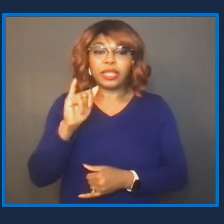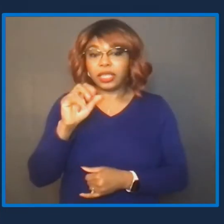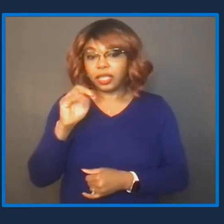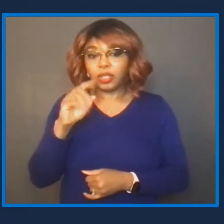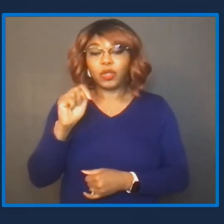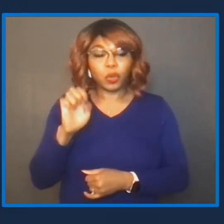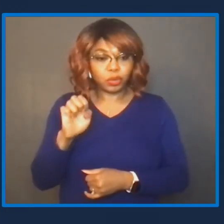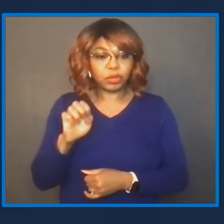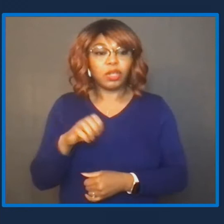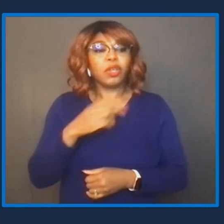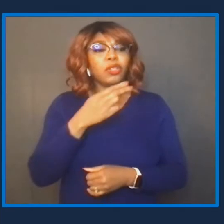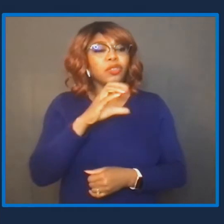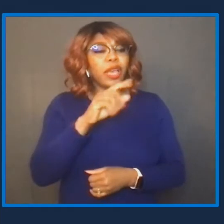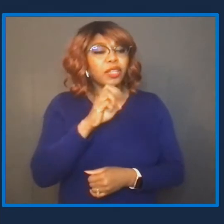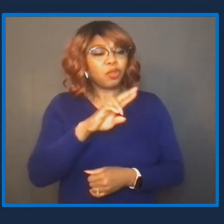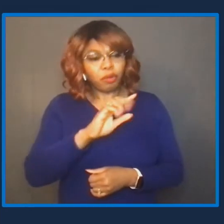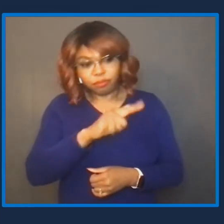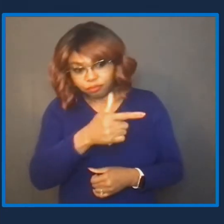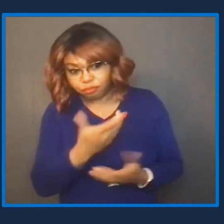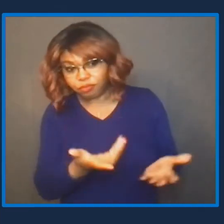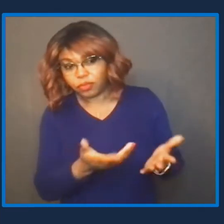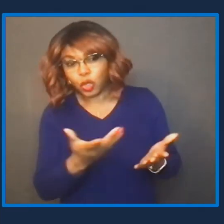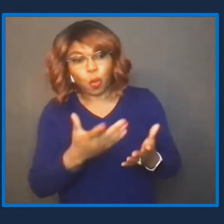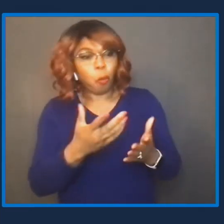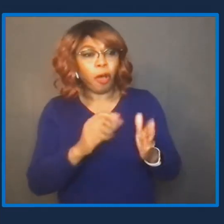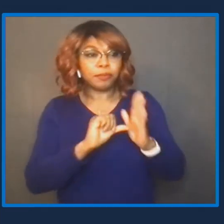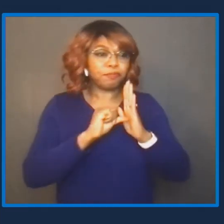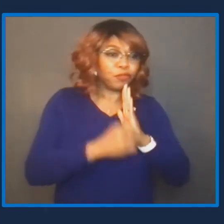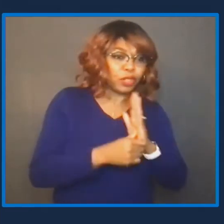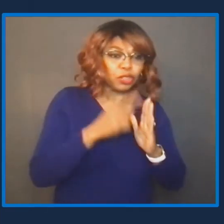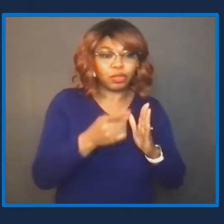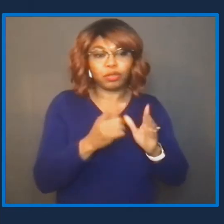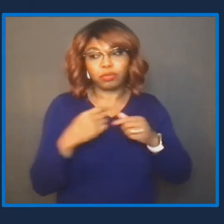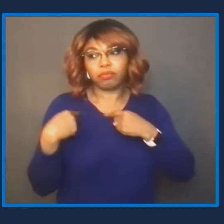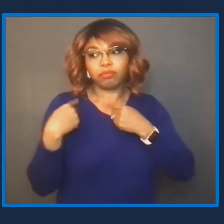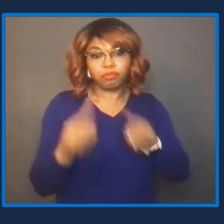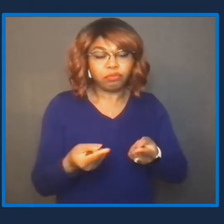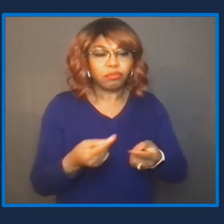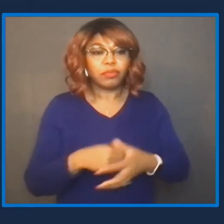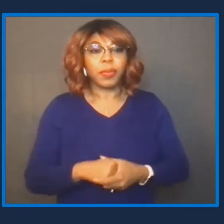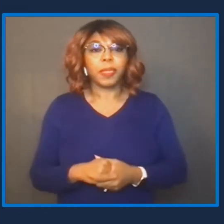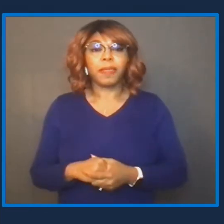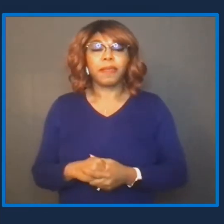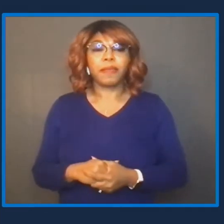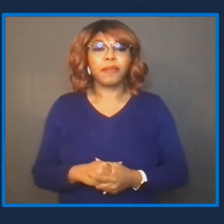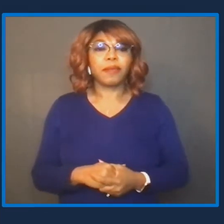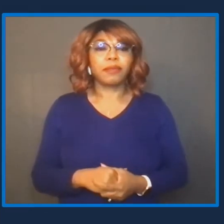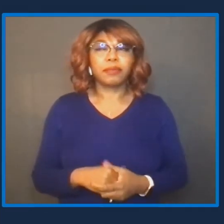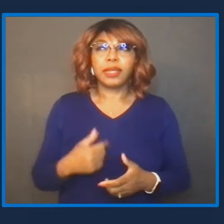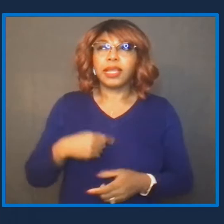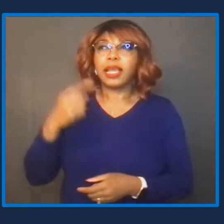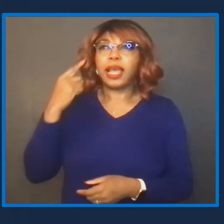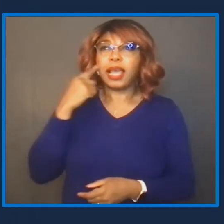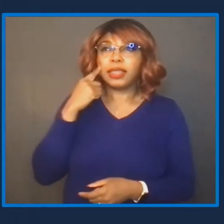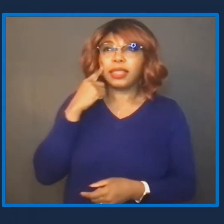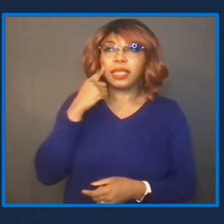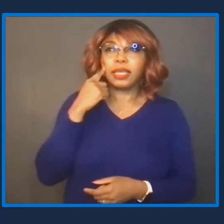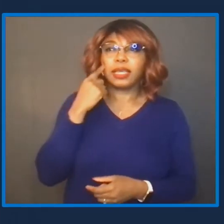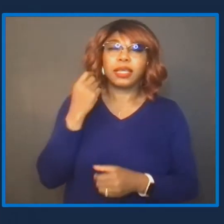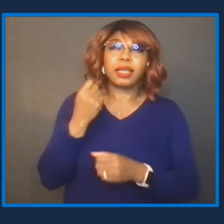What stood out to you in our content so far? I think compared to last year, what I loved was the kind of the real global voice